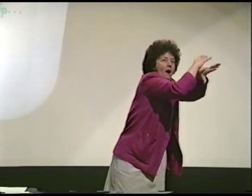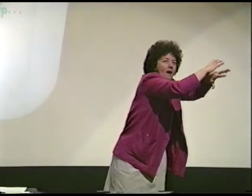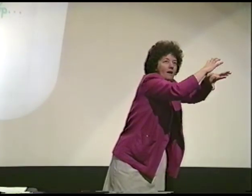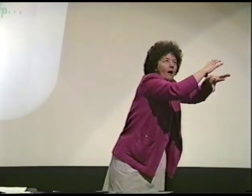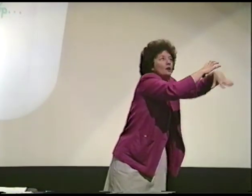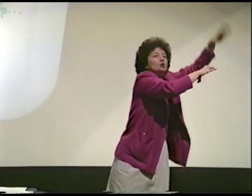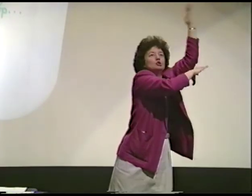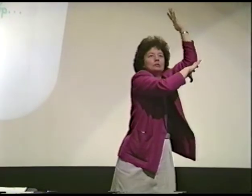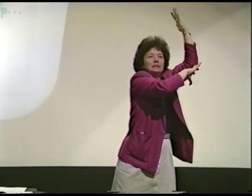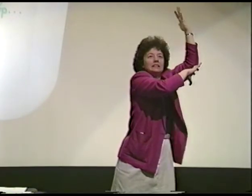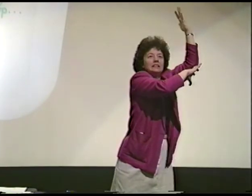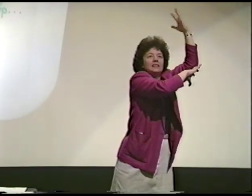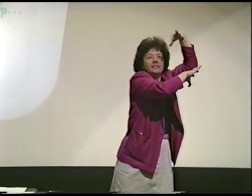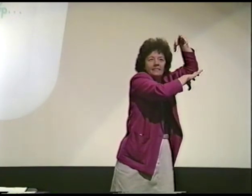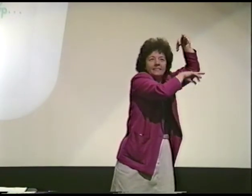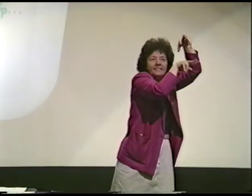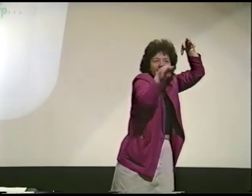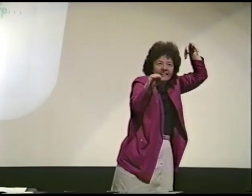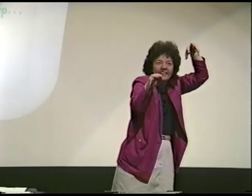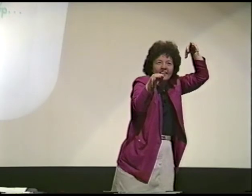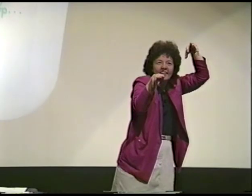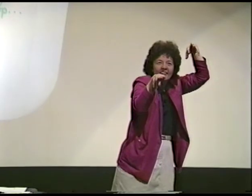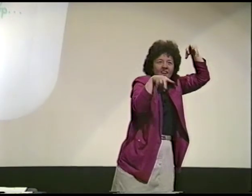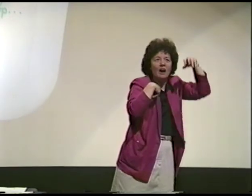side the page washing up on the right side the page against the old rock.